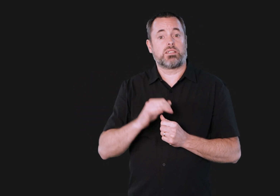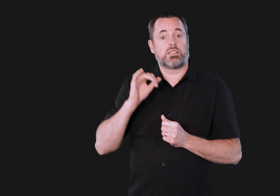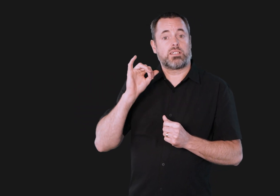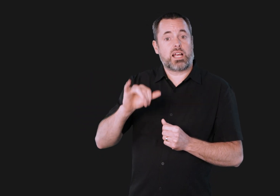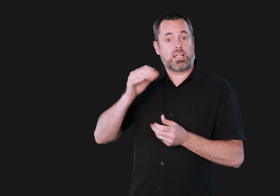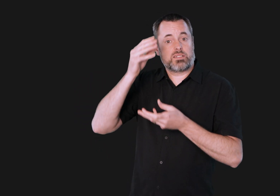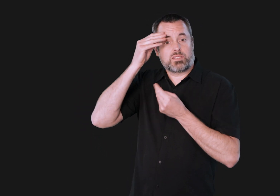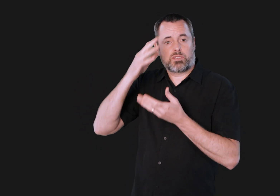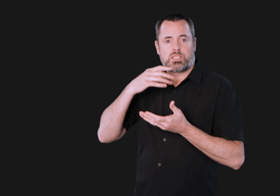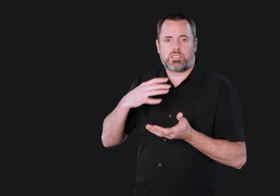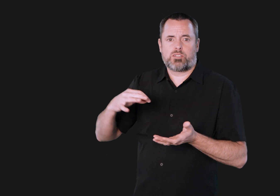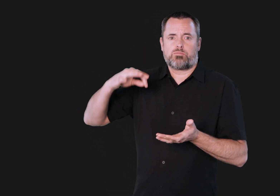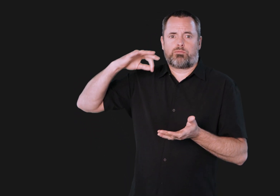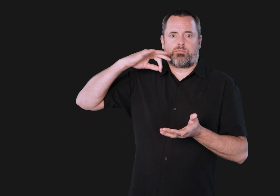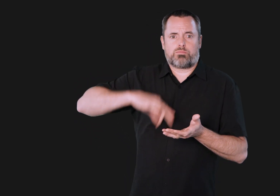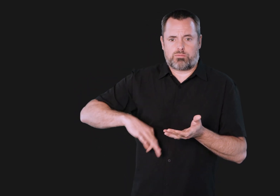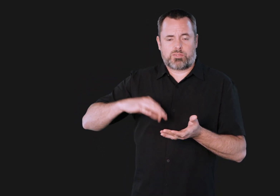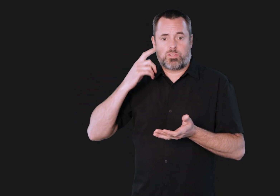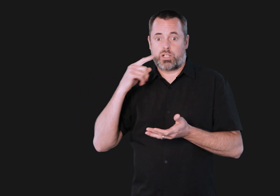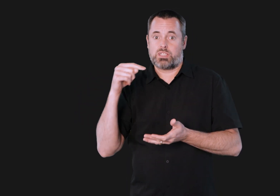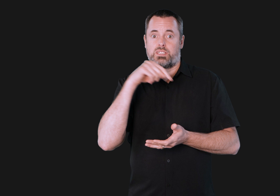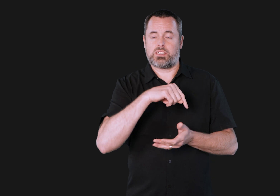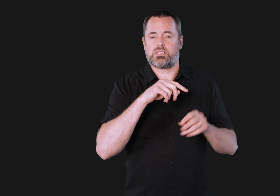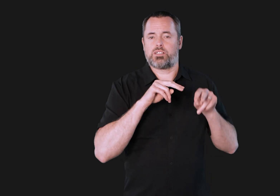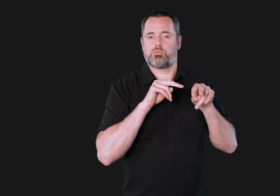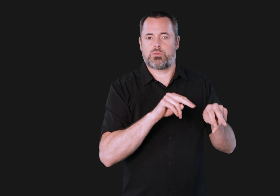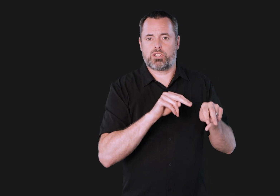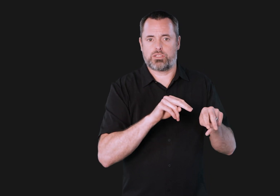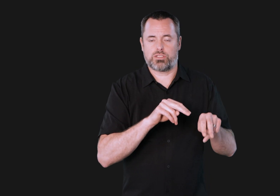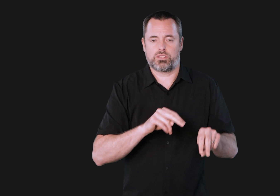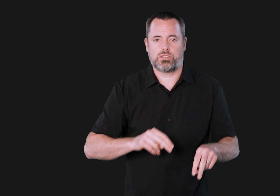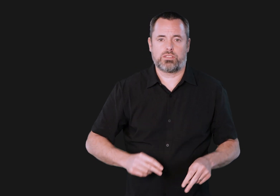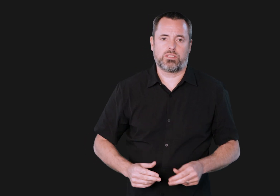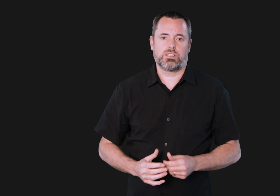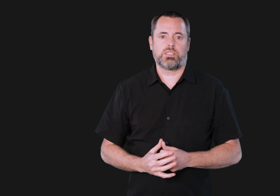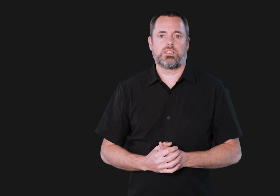This could provide useful information for monitoring.